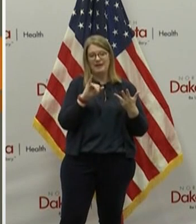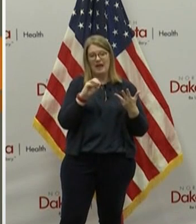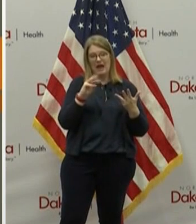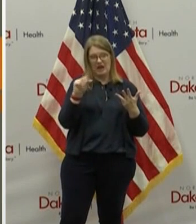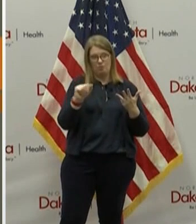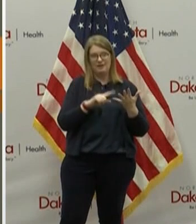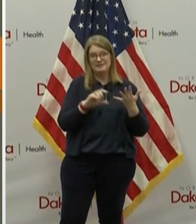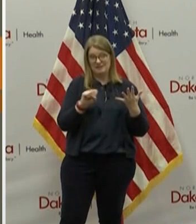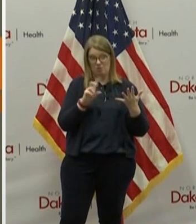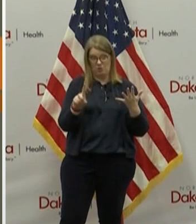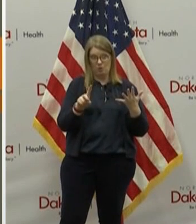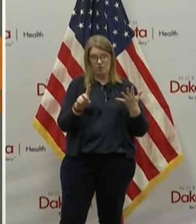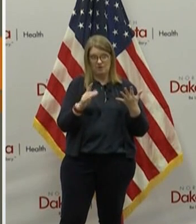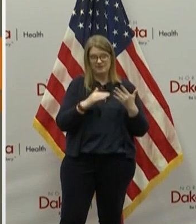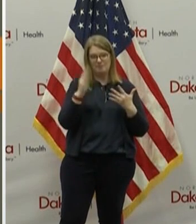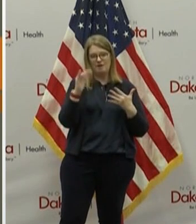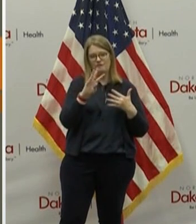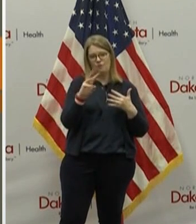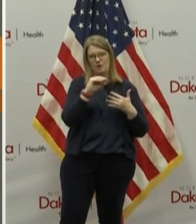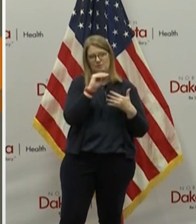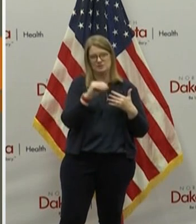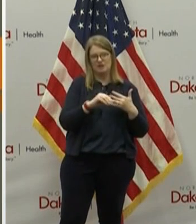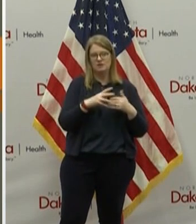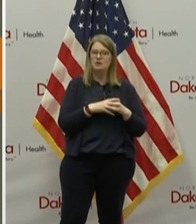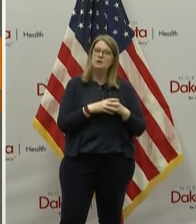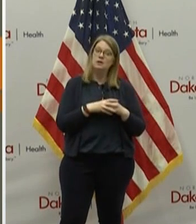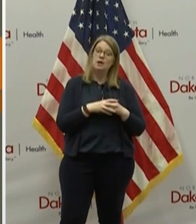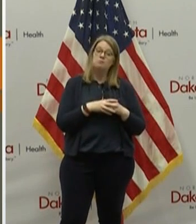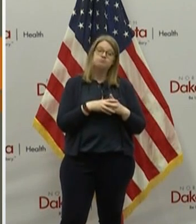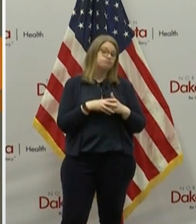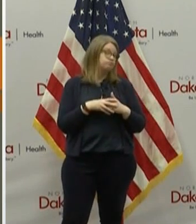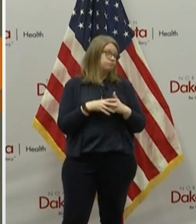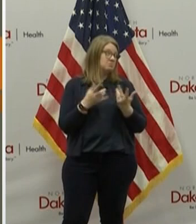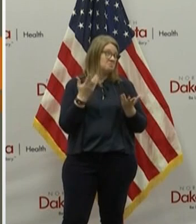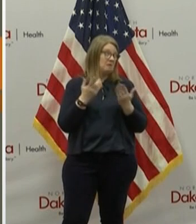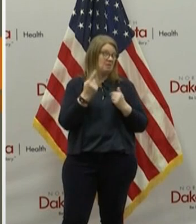5 STATES IN THIS REGION WITH POSITIVITY RATES ABOVE 40%. IDAHO, KANSAS, IOWA AND SOUTH